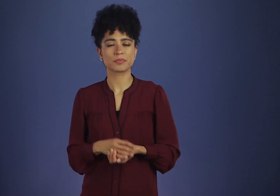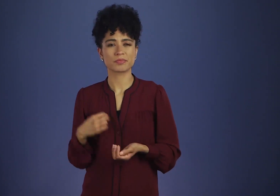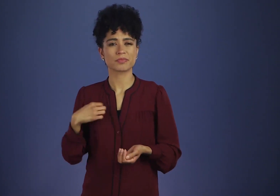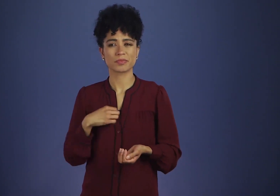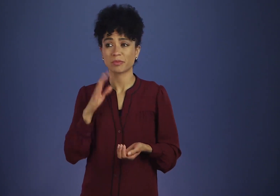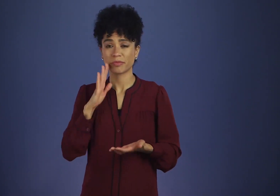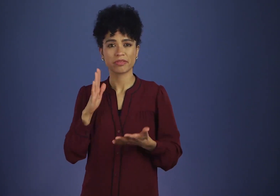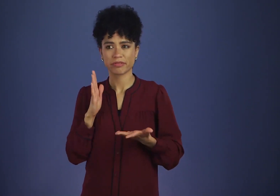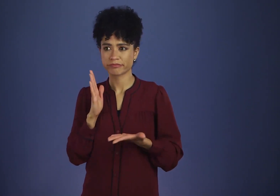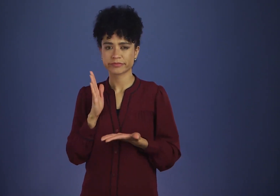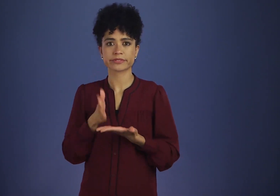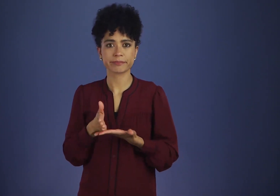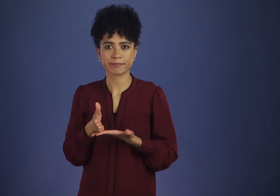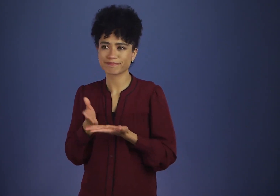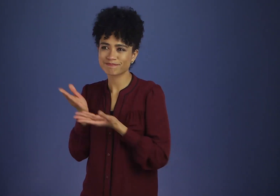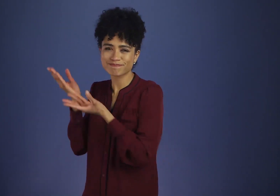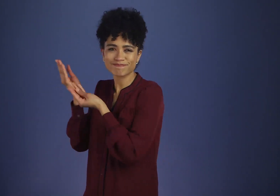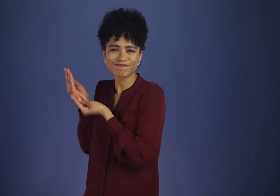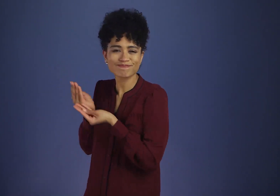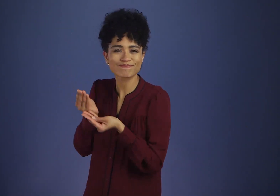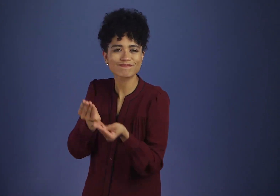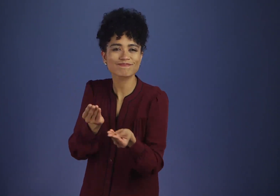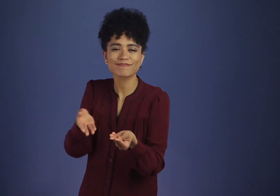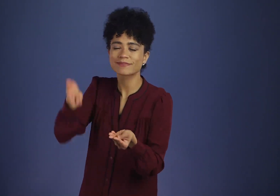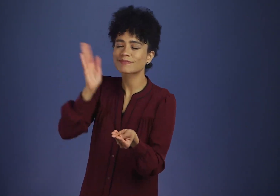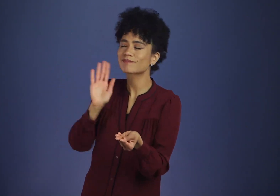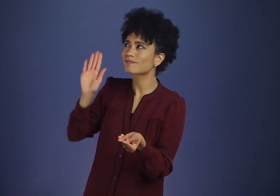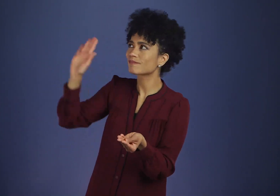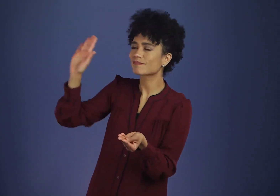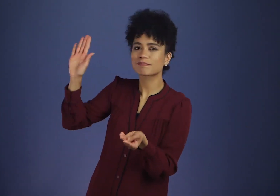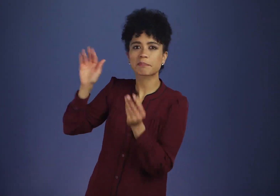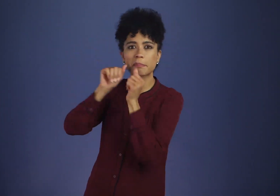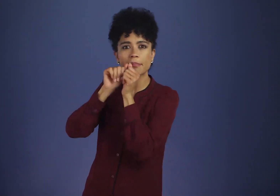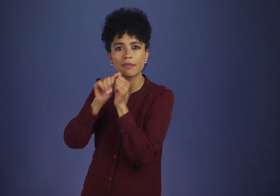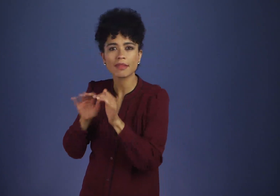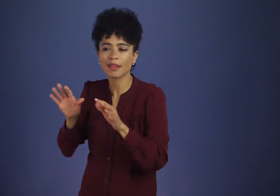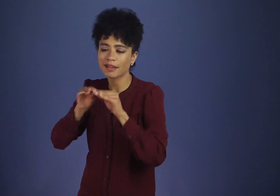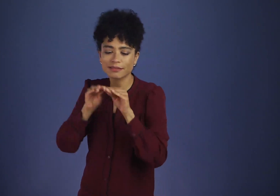our world arteries would no longer carry the life-giving grace of God;